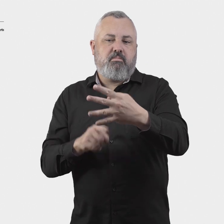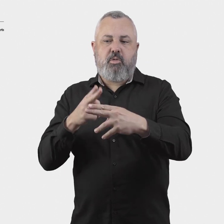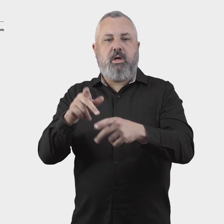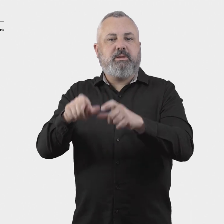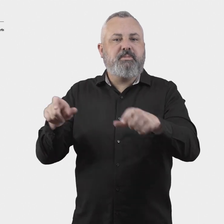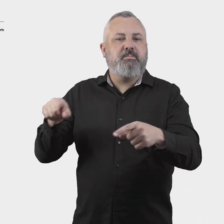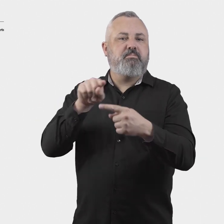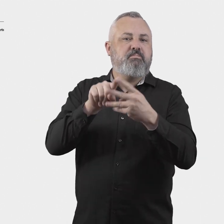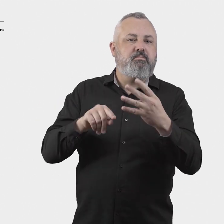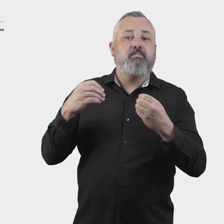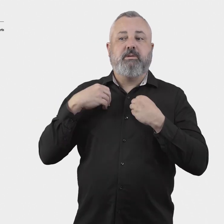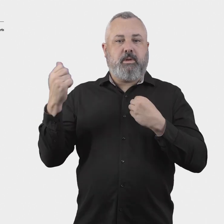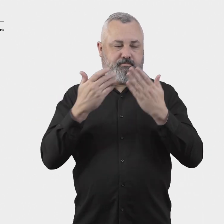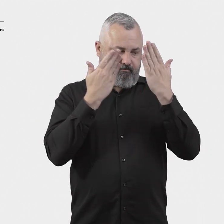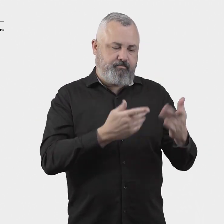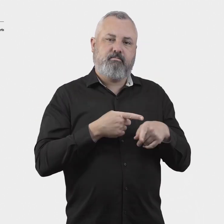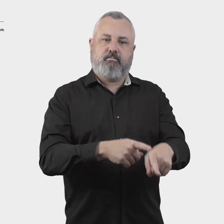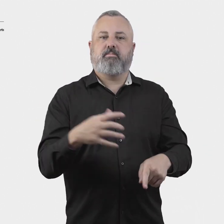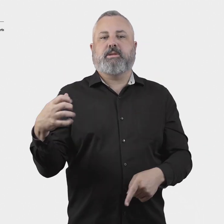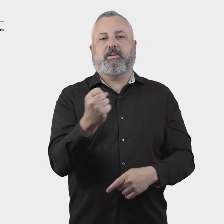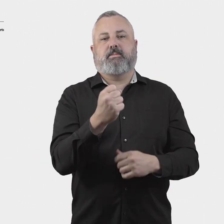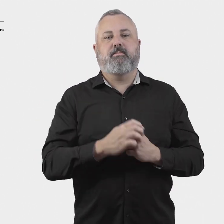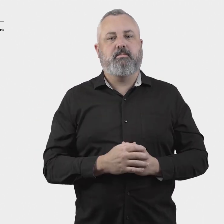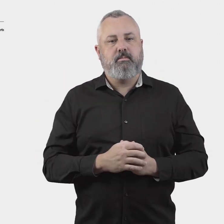the ombudsperson about a customer complaint